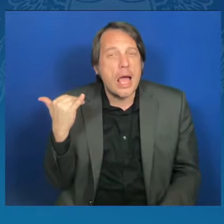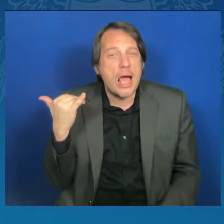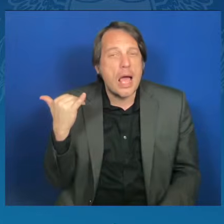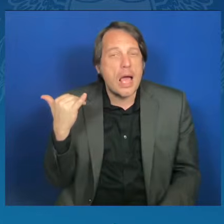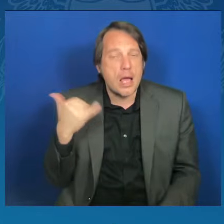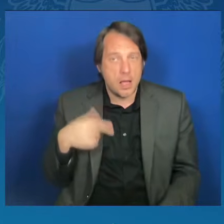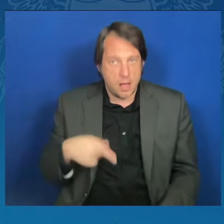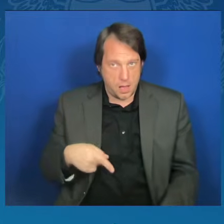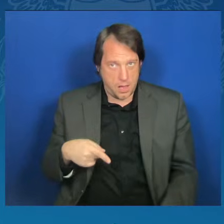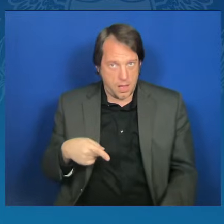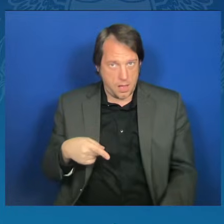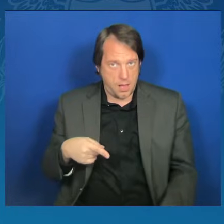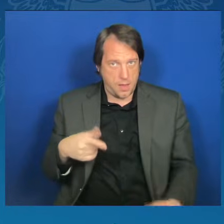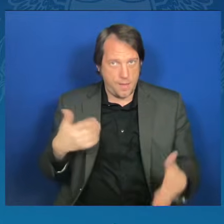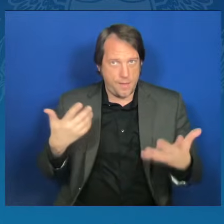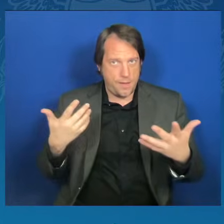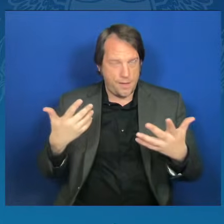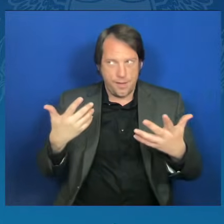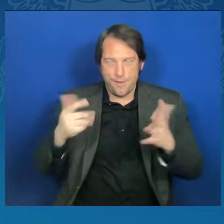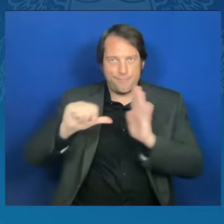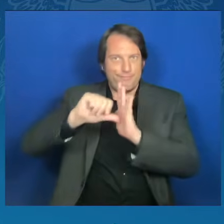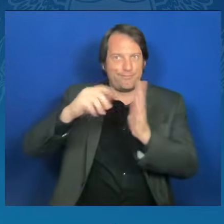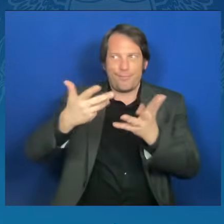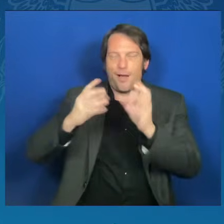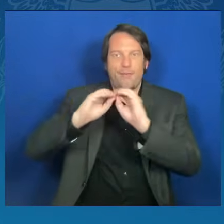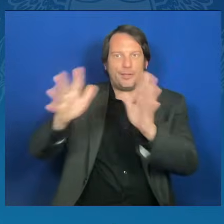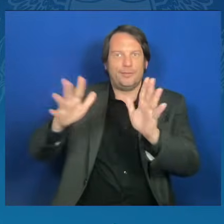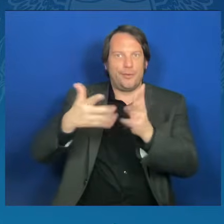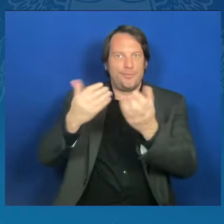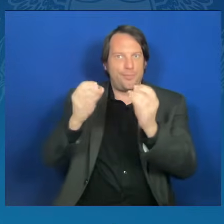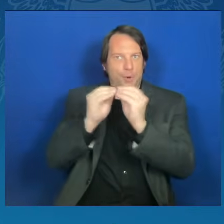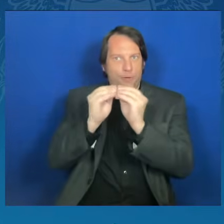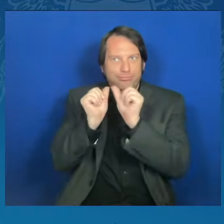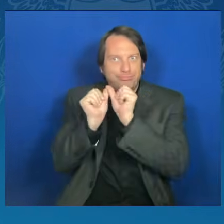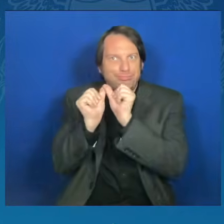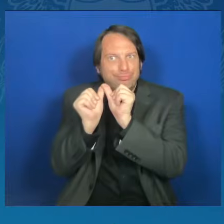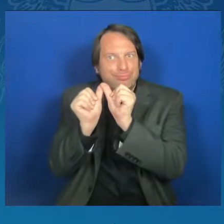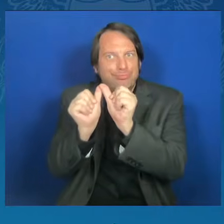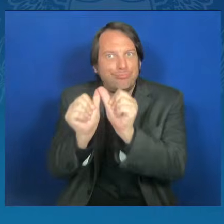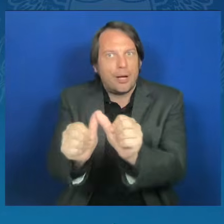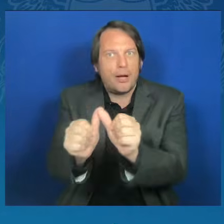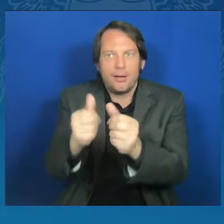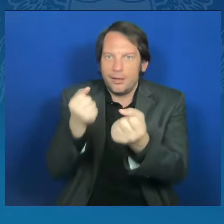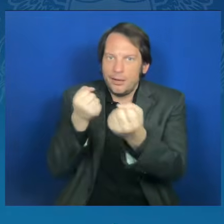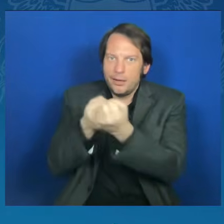that is here that is calling for this kind of attention and these resources.